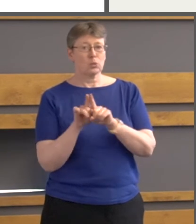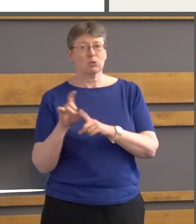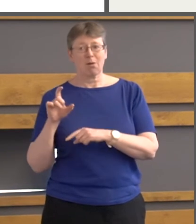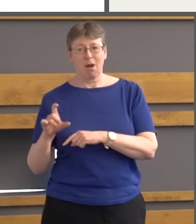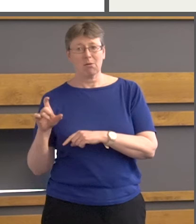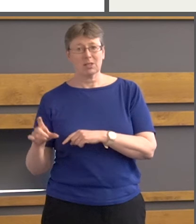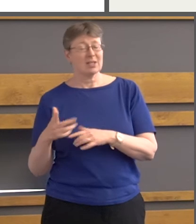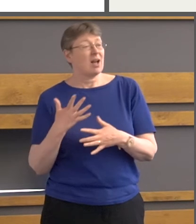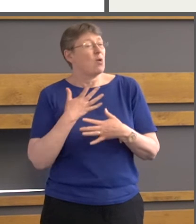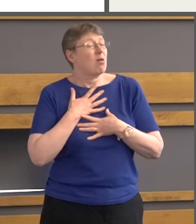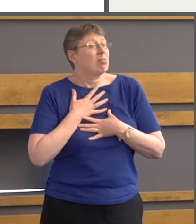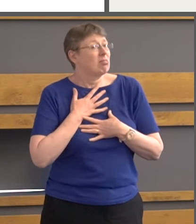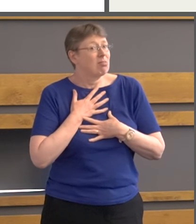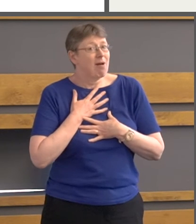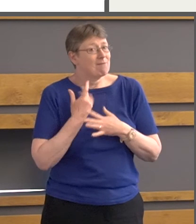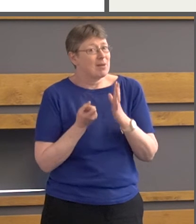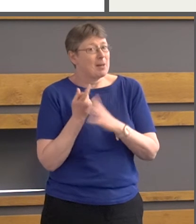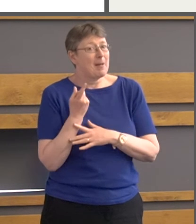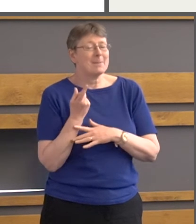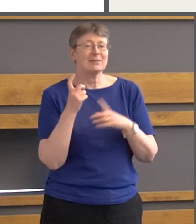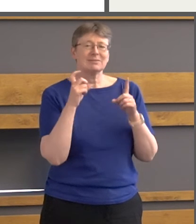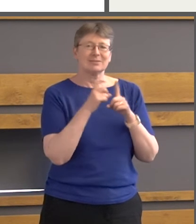I would love to see it staged in Dundee and in Calcutta,